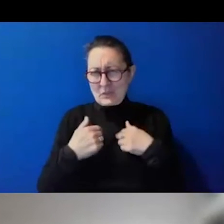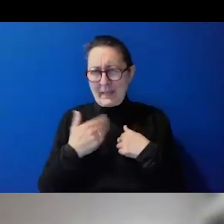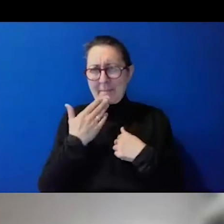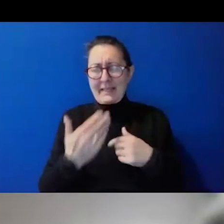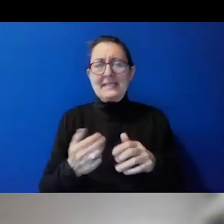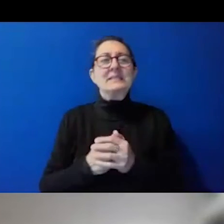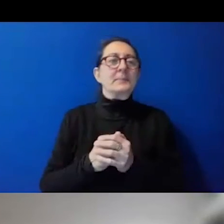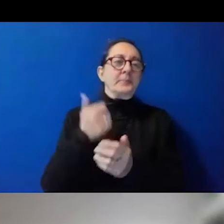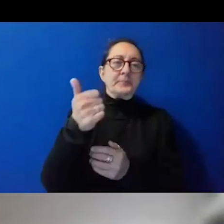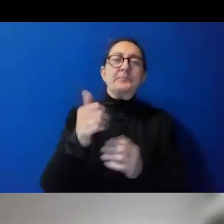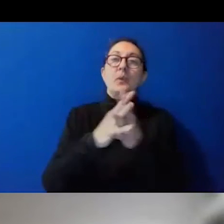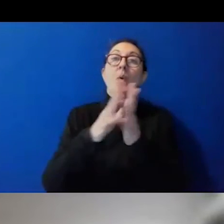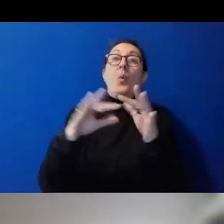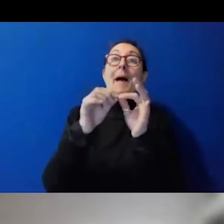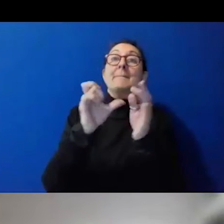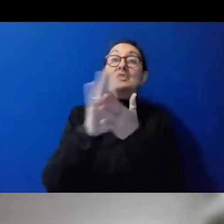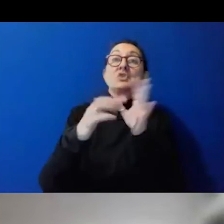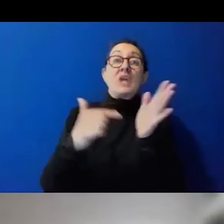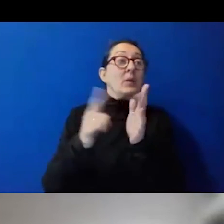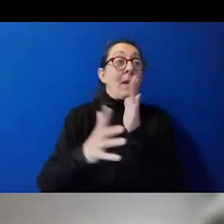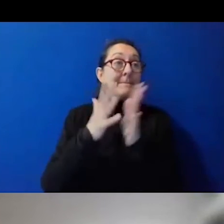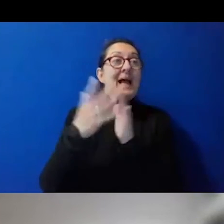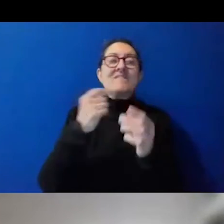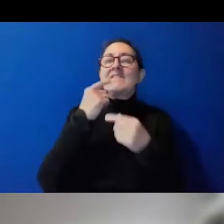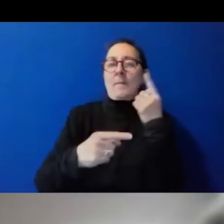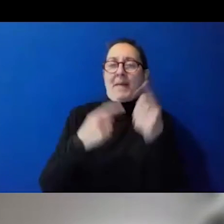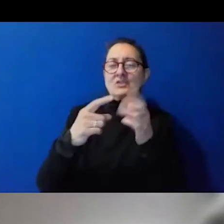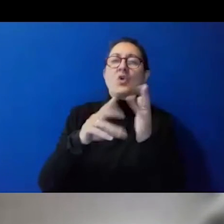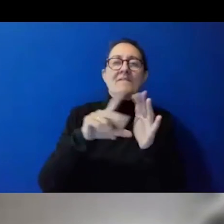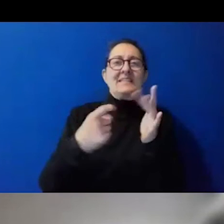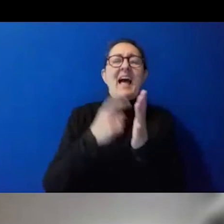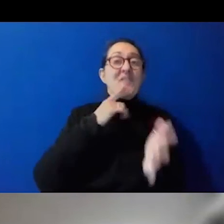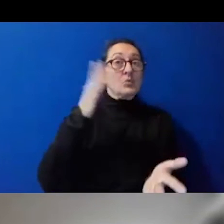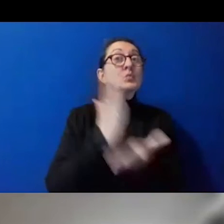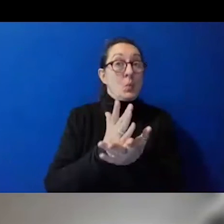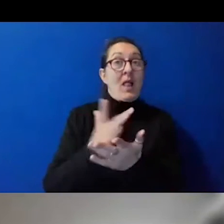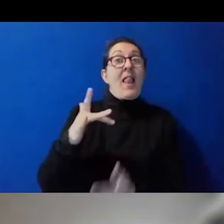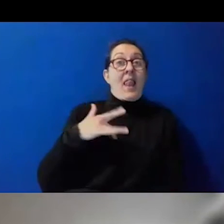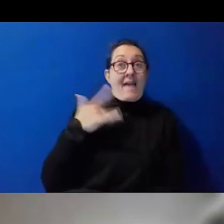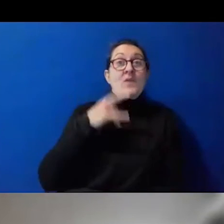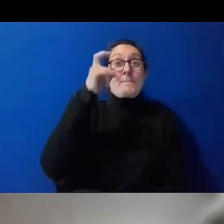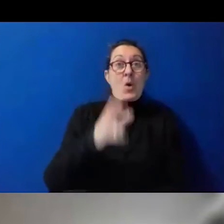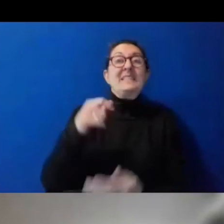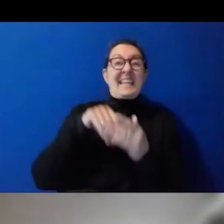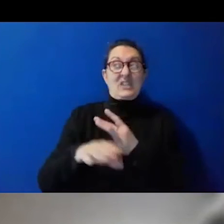speak to an an information officer so a real life human um in in real time uh and they can